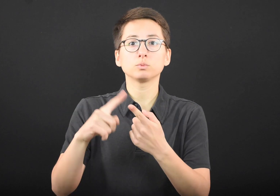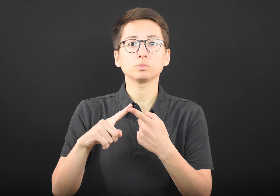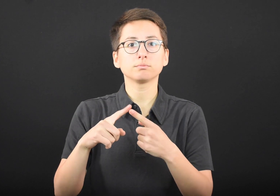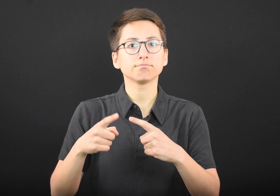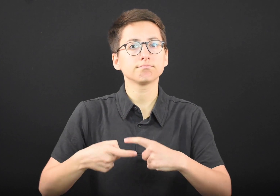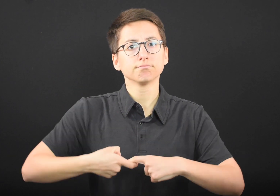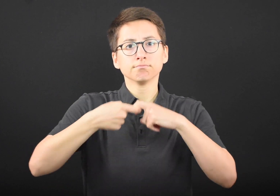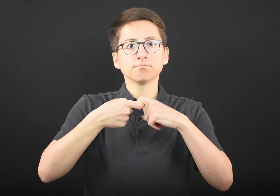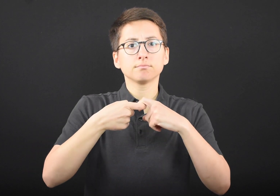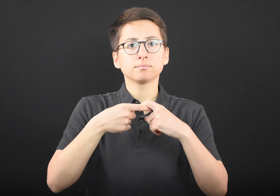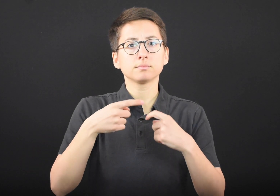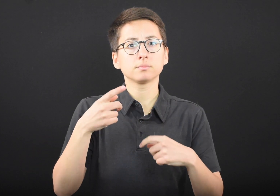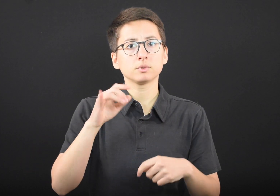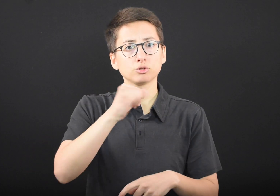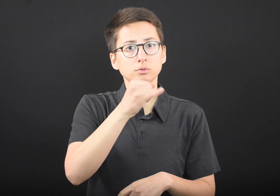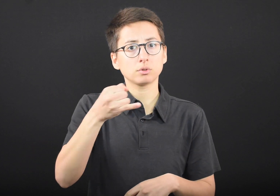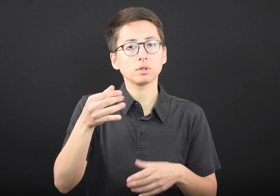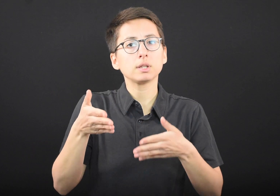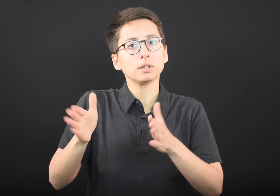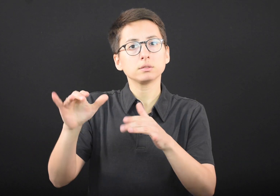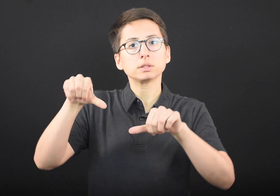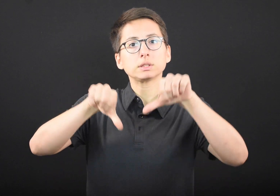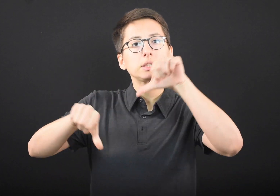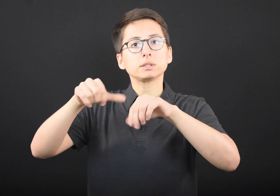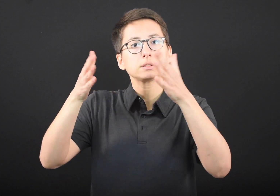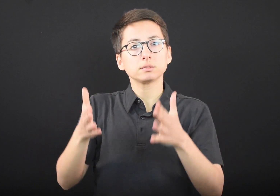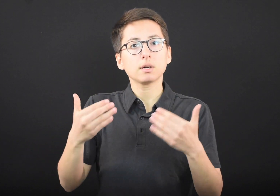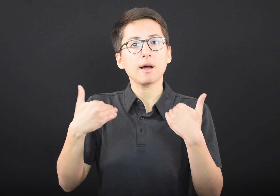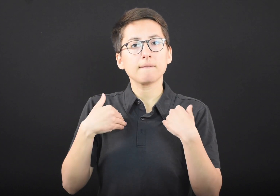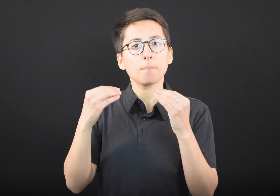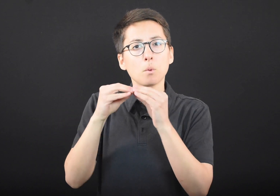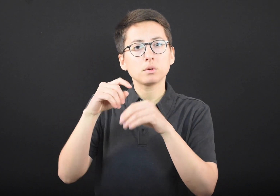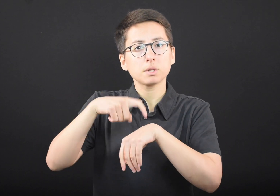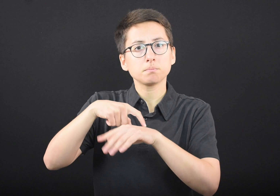The pause was recommended in order for scientists to further evaluate